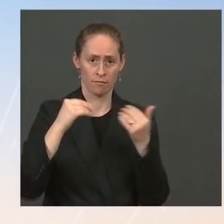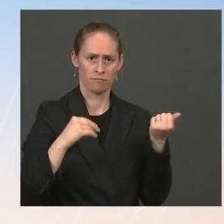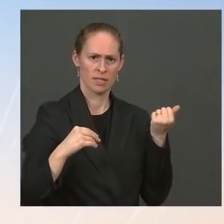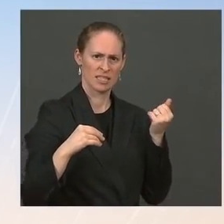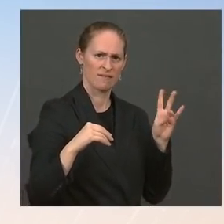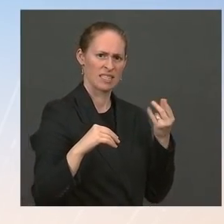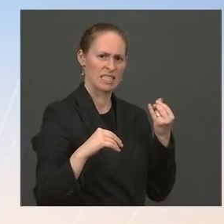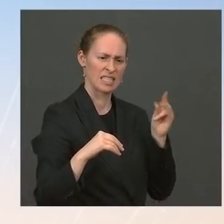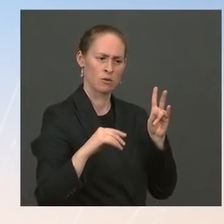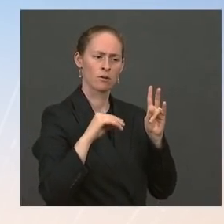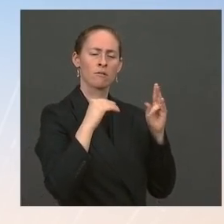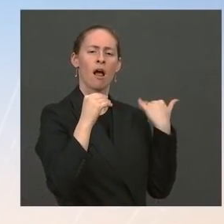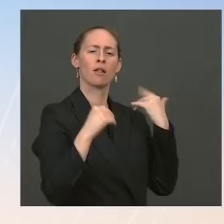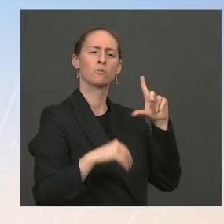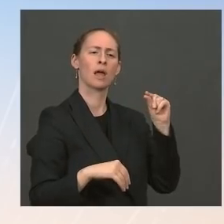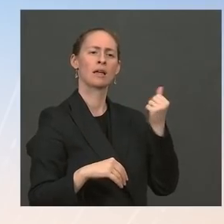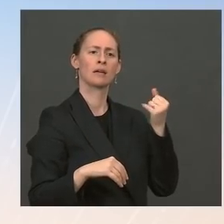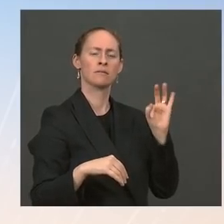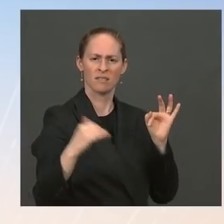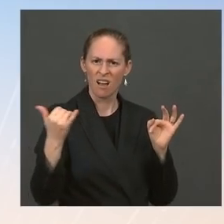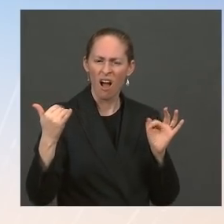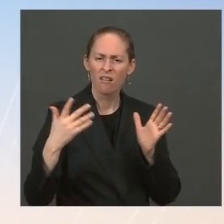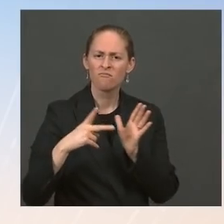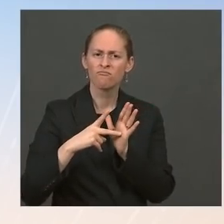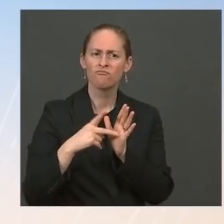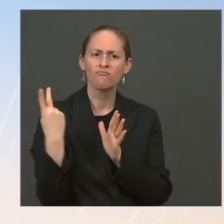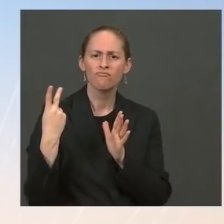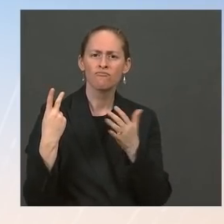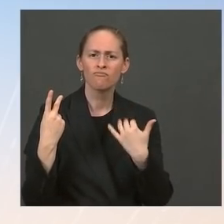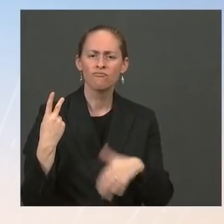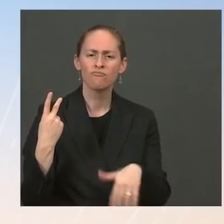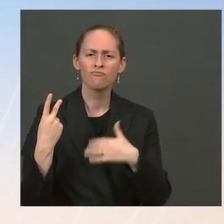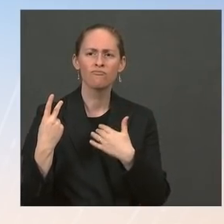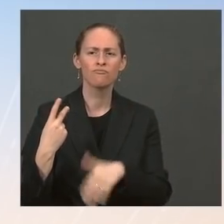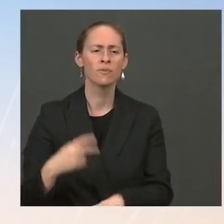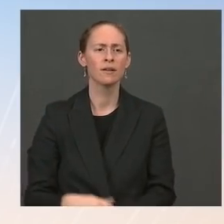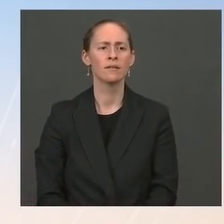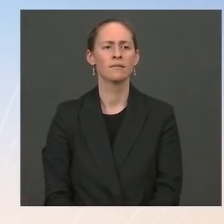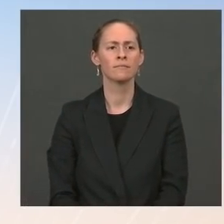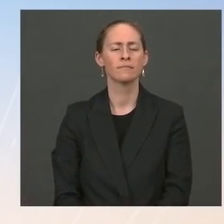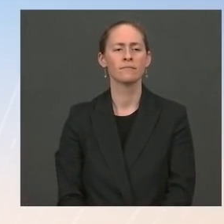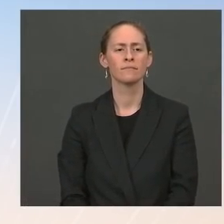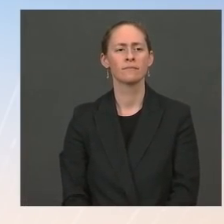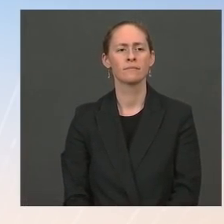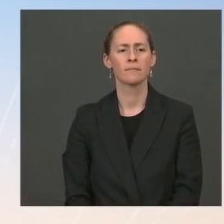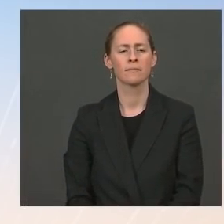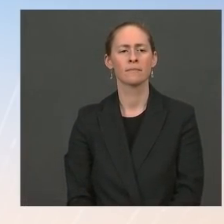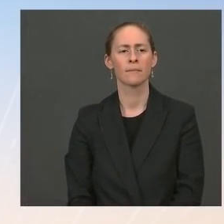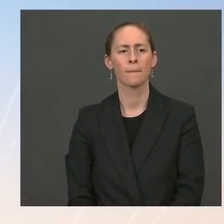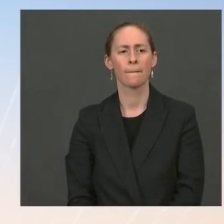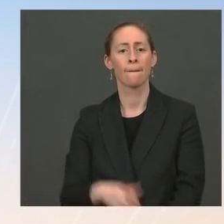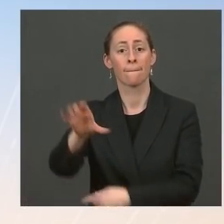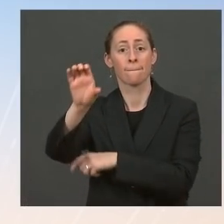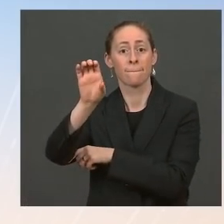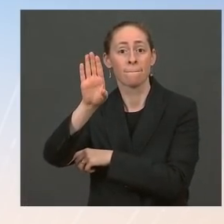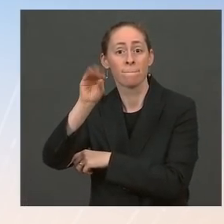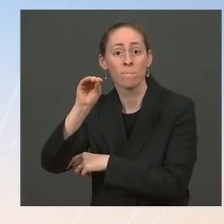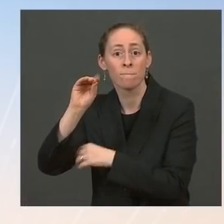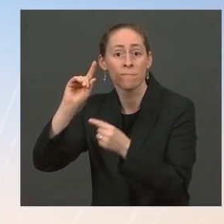And I would also note that BP's CEO said while announcing an additional $1.25 billion share buyback earlier this month, quote,